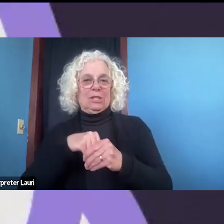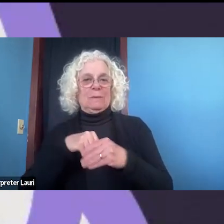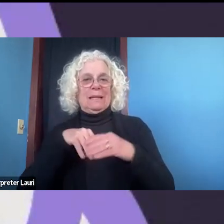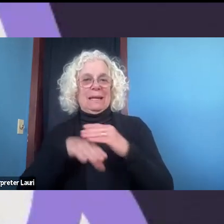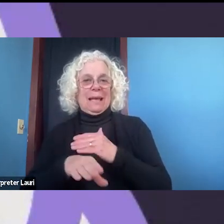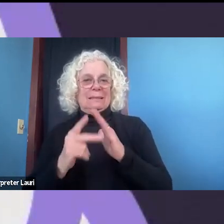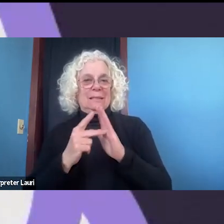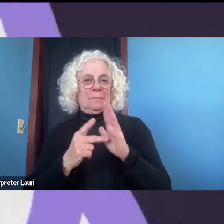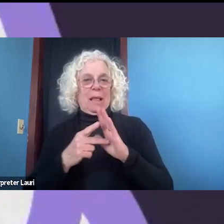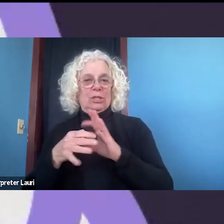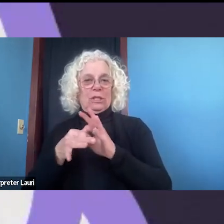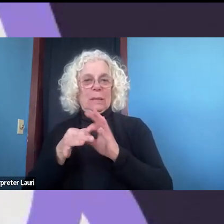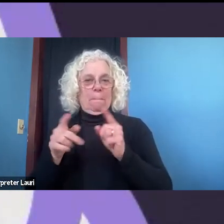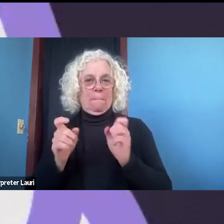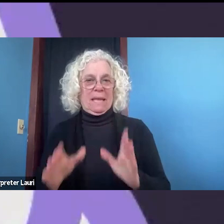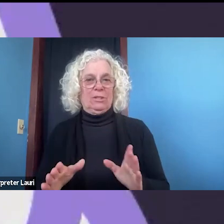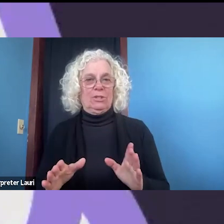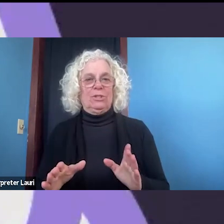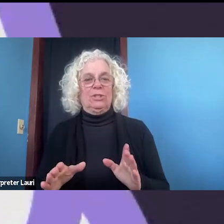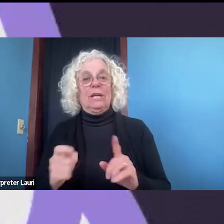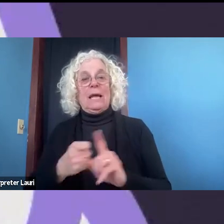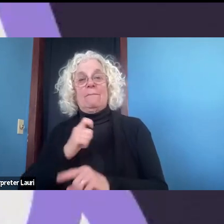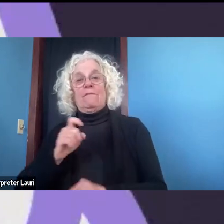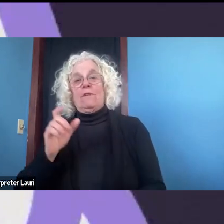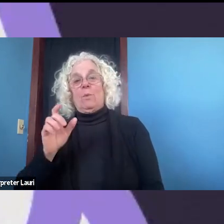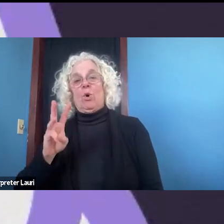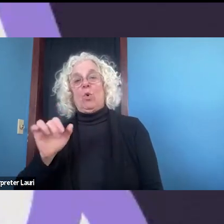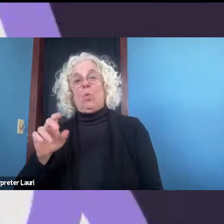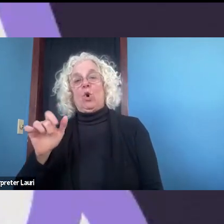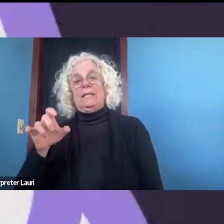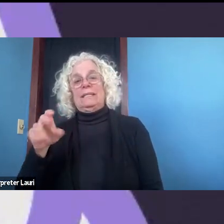I'm calling in today from Warrenton, Virginia, originally home to the Manahoac